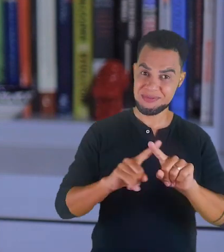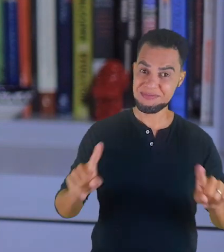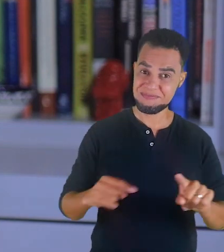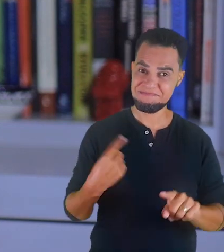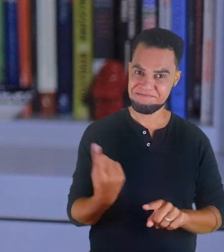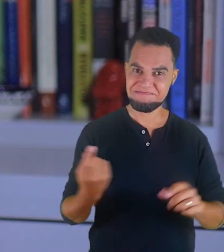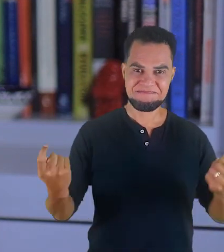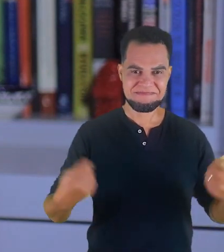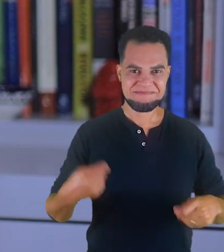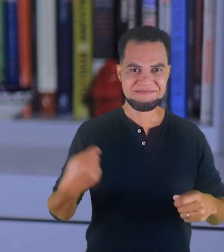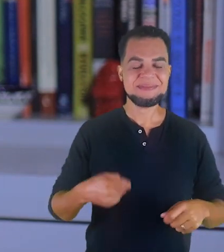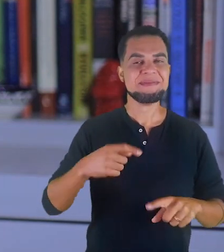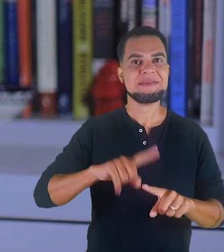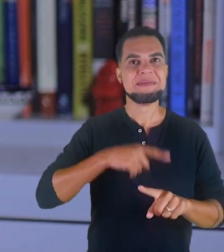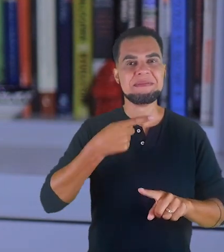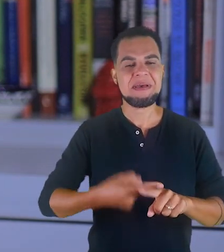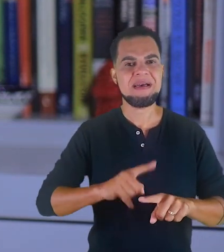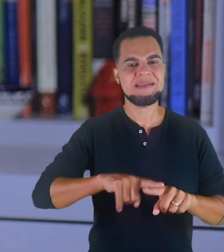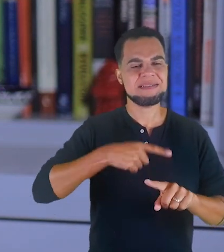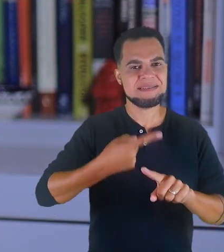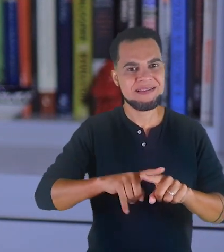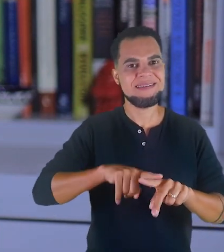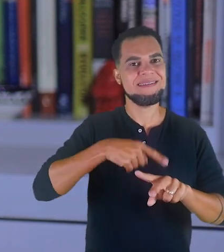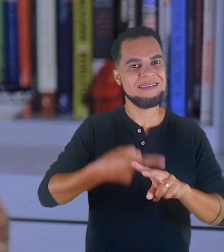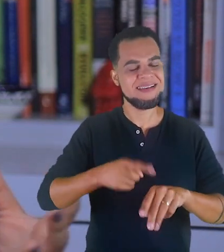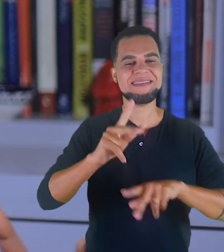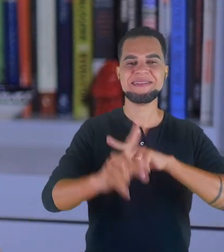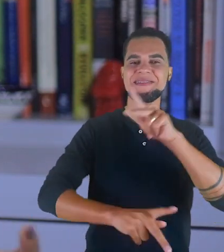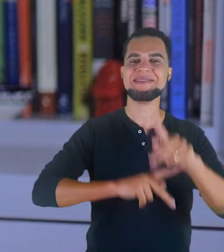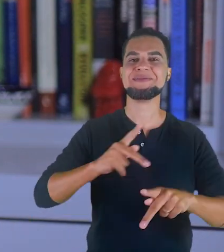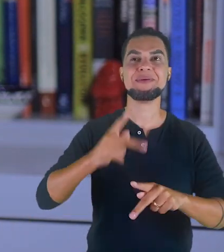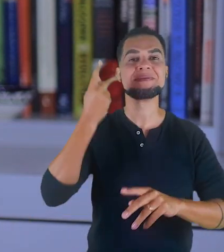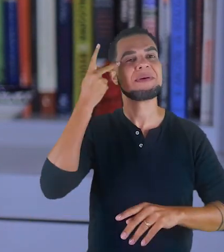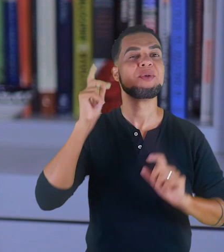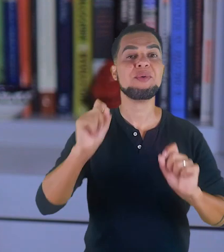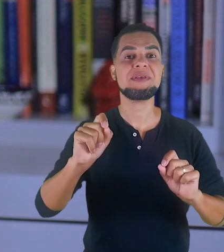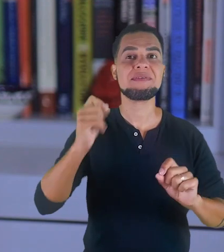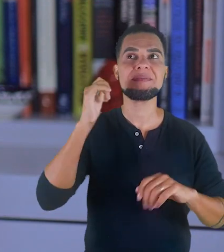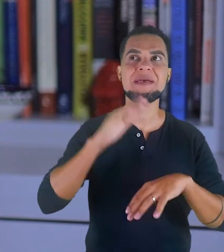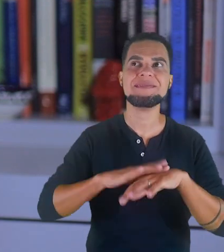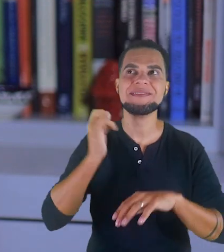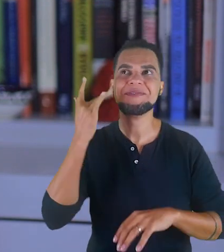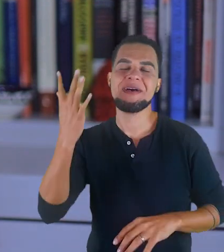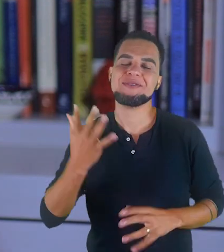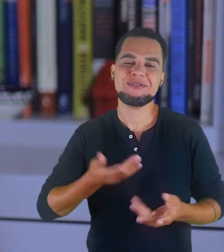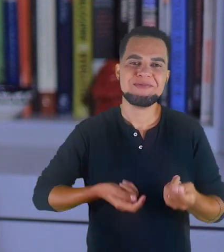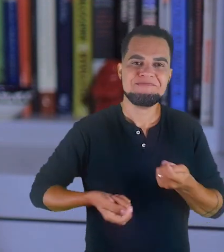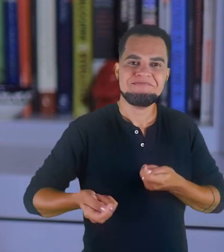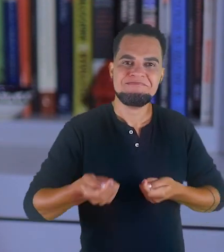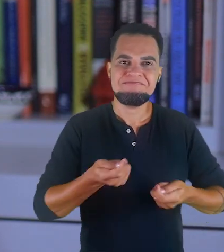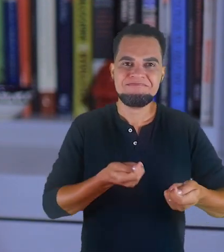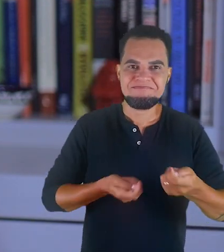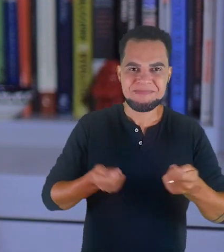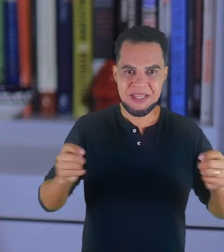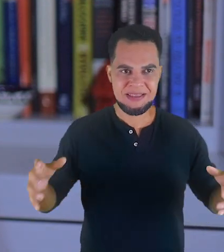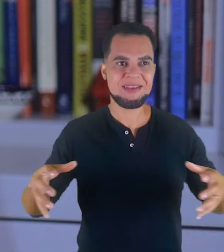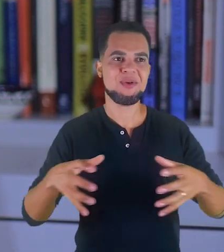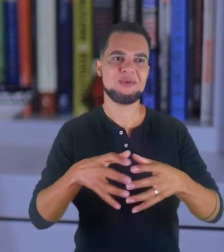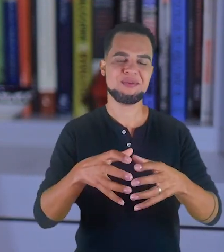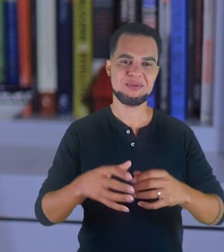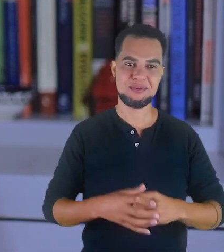but we need more and more people so that it becomes easier to manage it together.